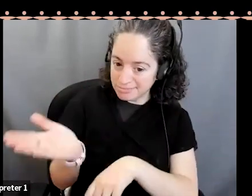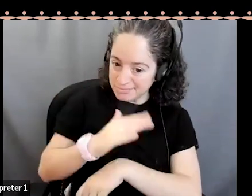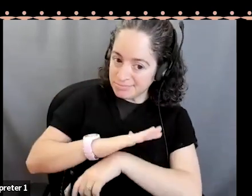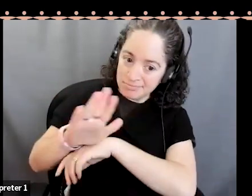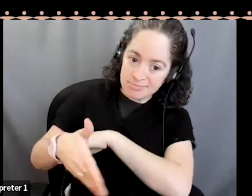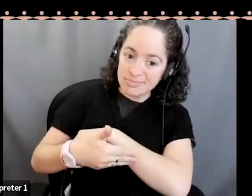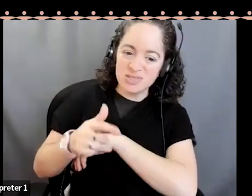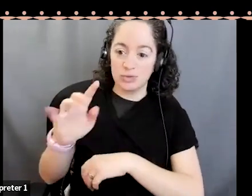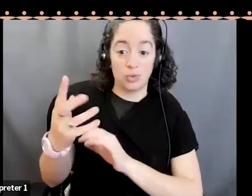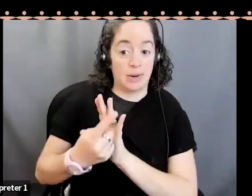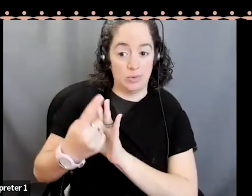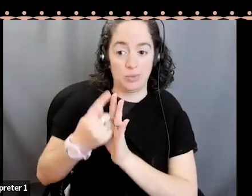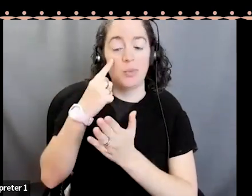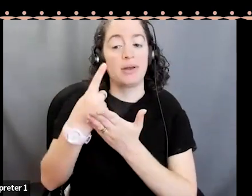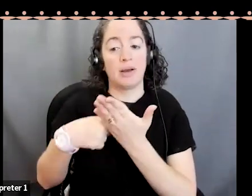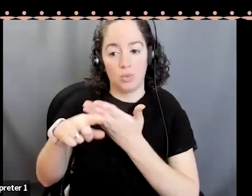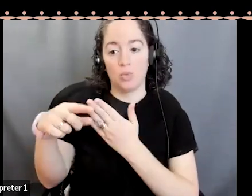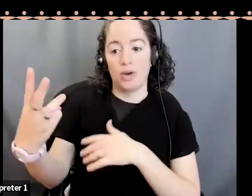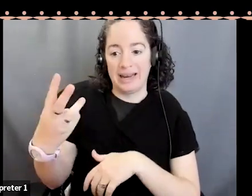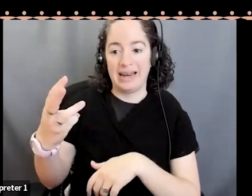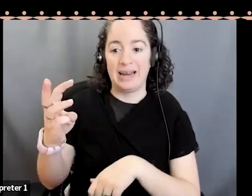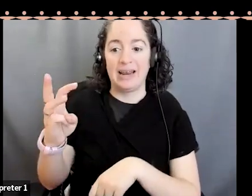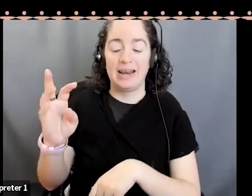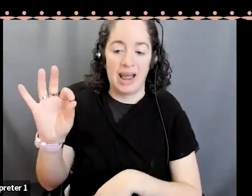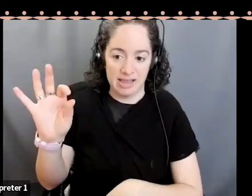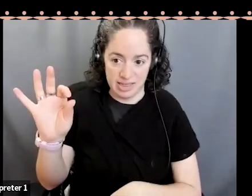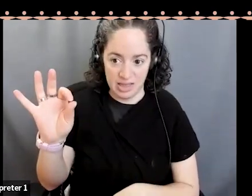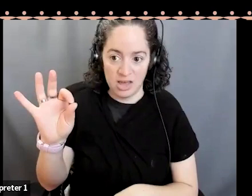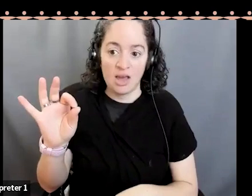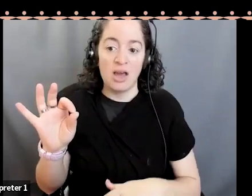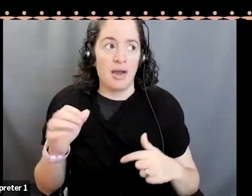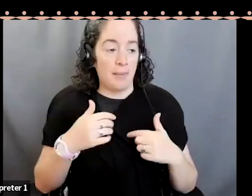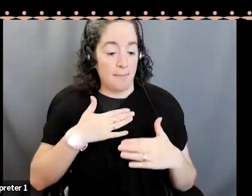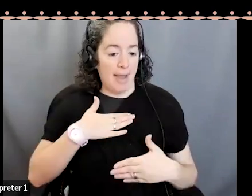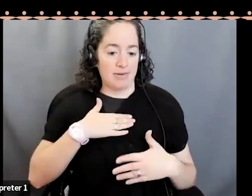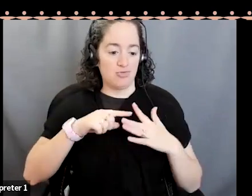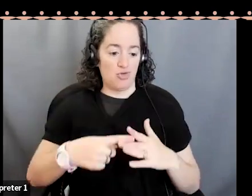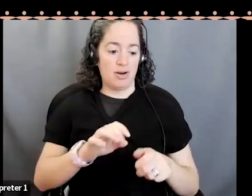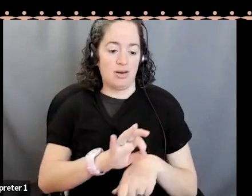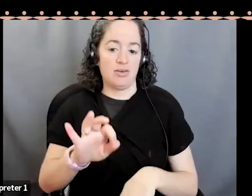the 9th at, for me, it's 9:45 AM Central Time,